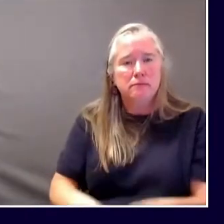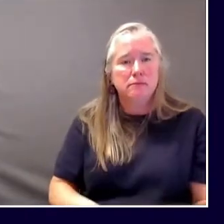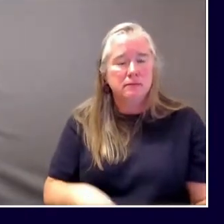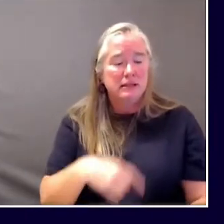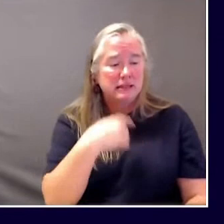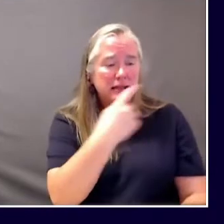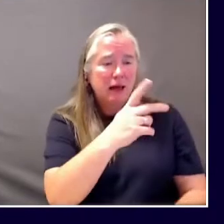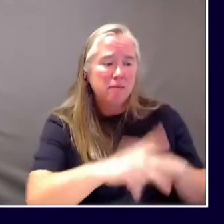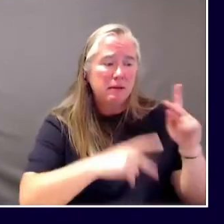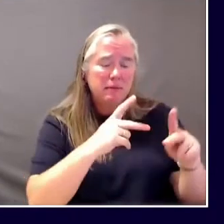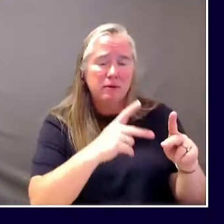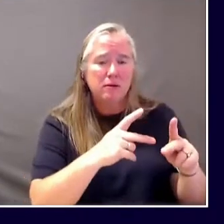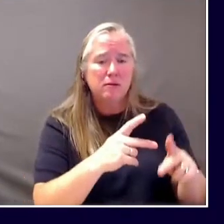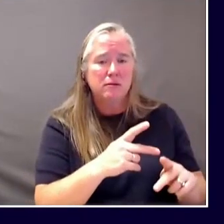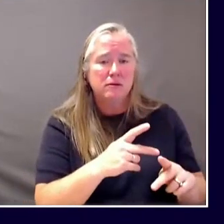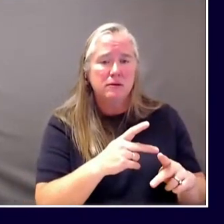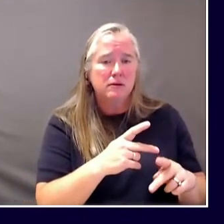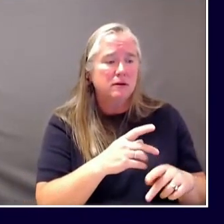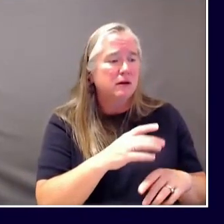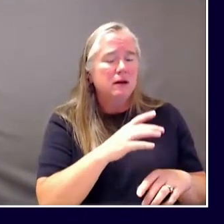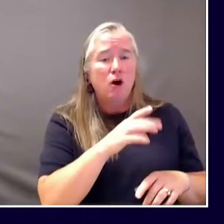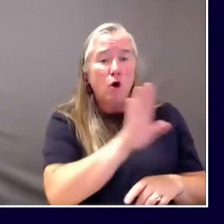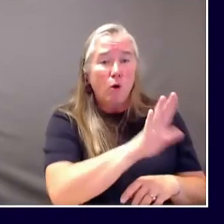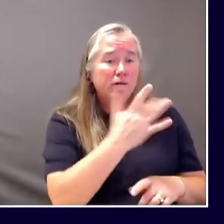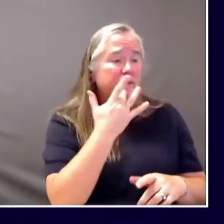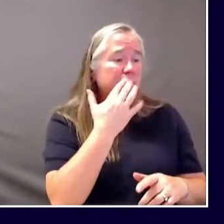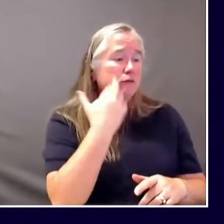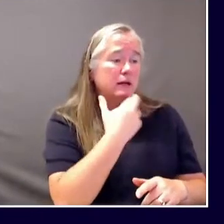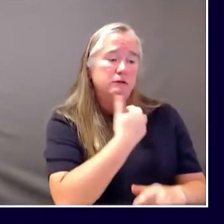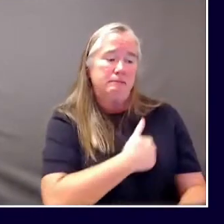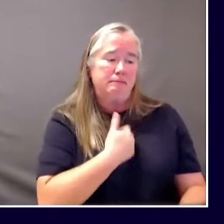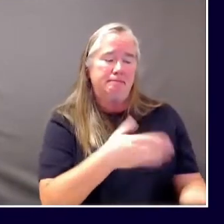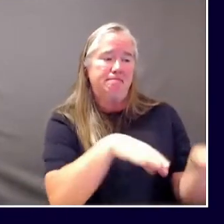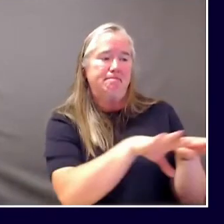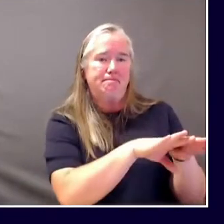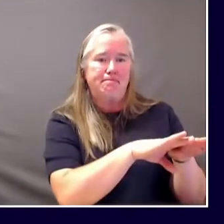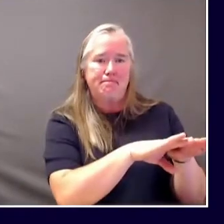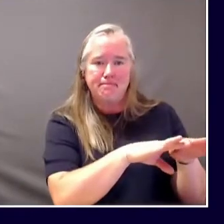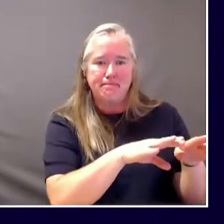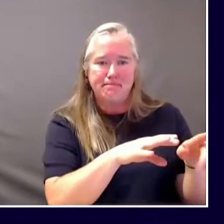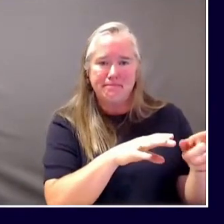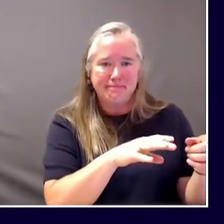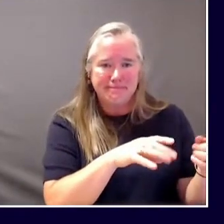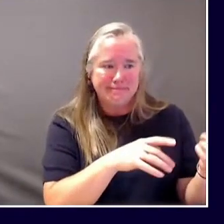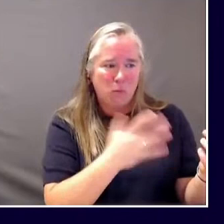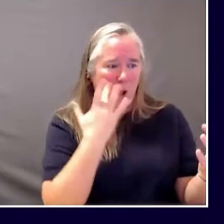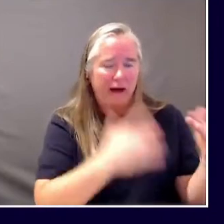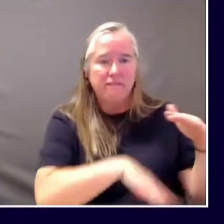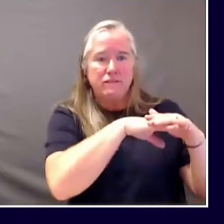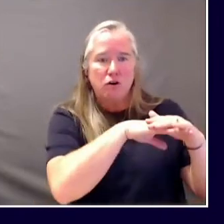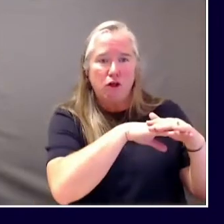people that they may not be able to eat at their favorite